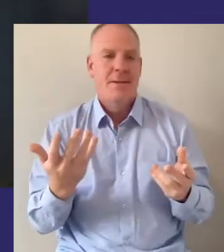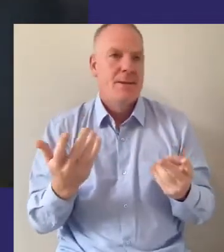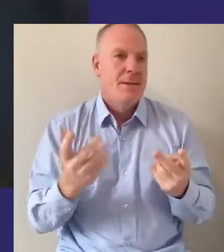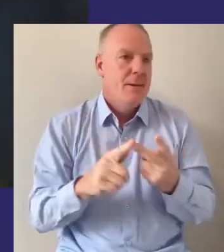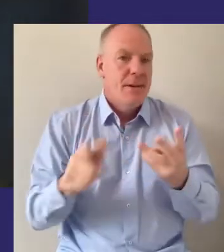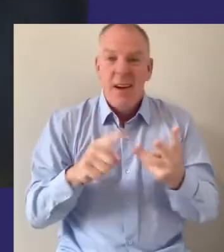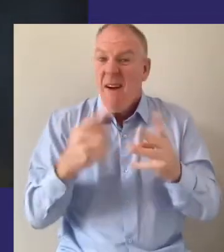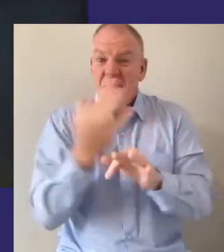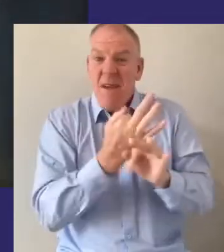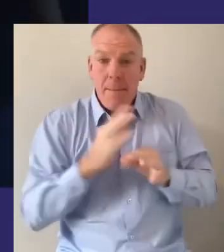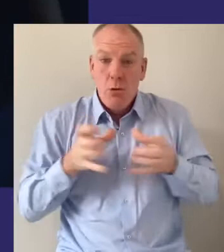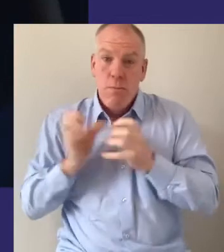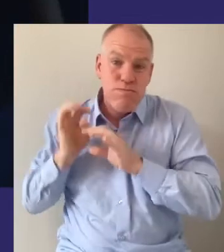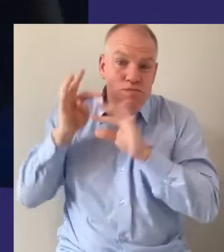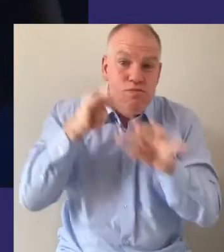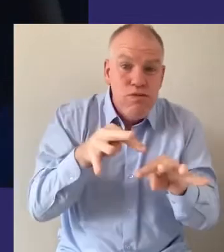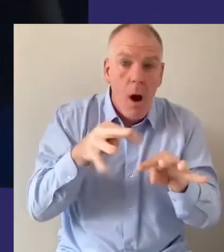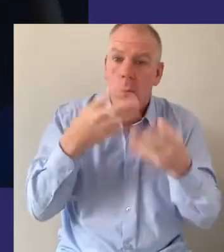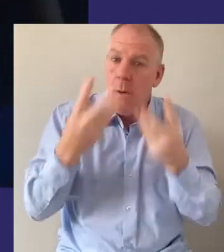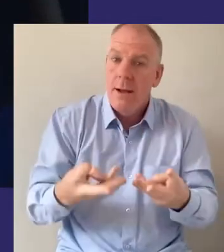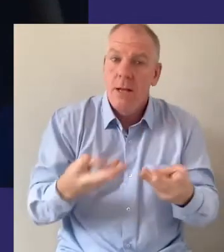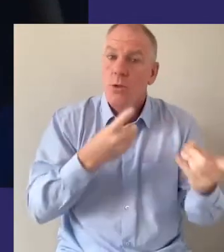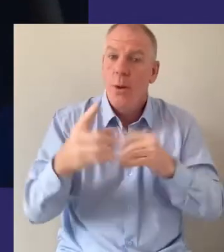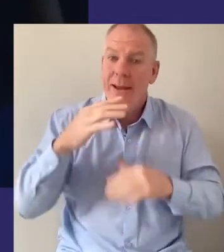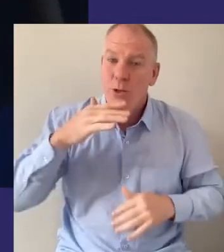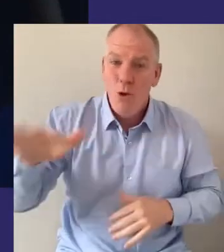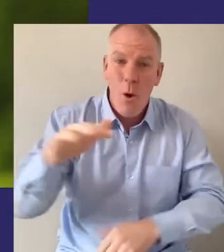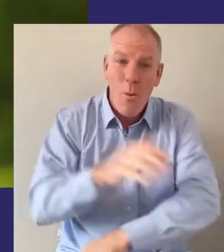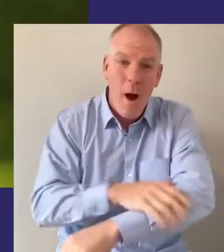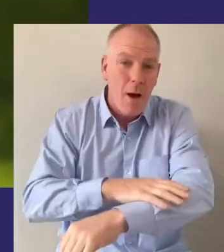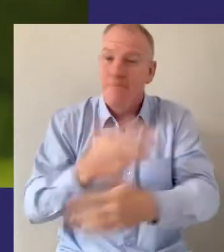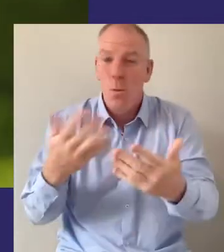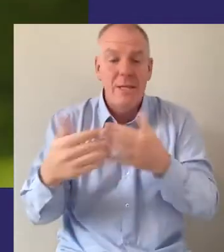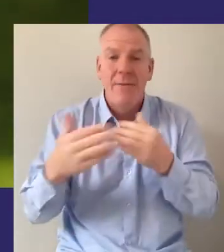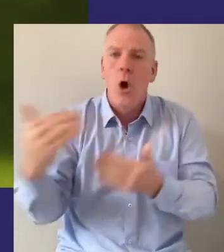a family group, whatever you're doing on the shore, if you get involved in collecting records